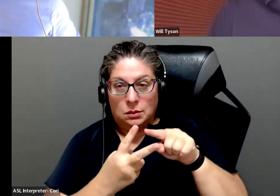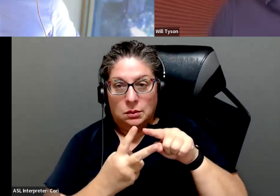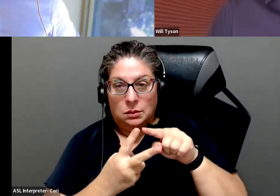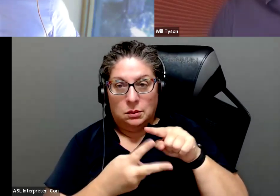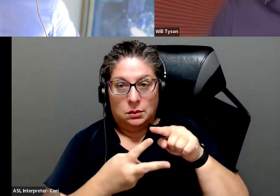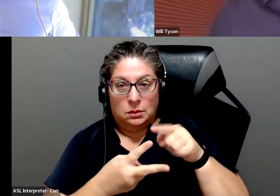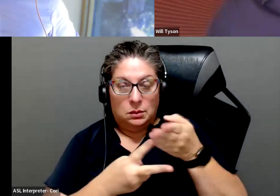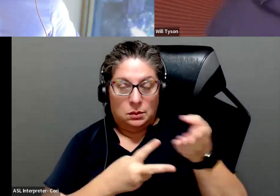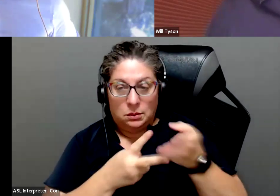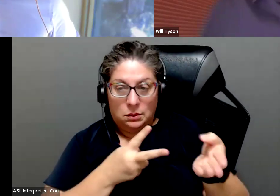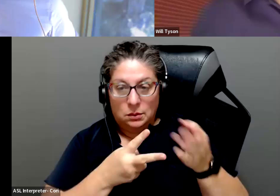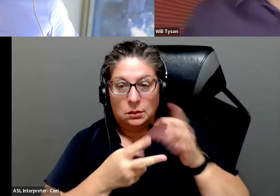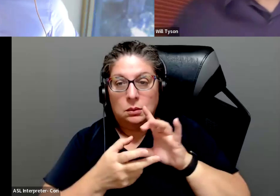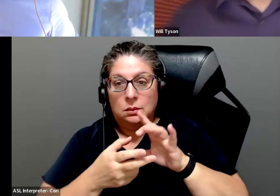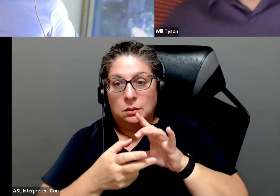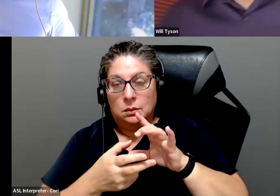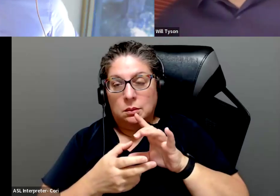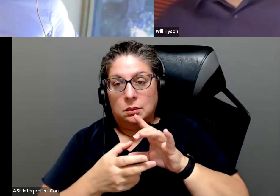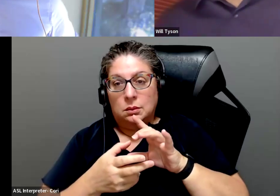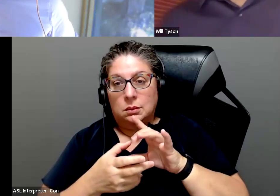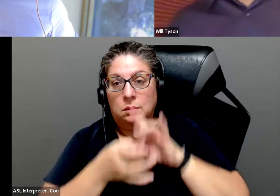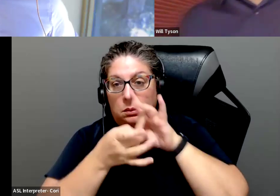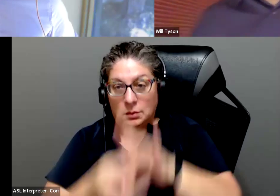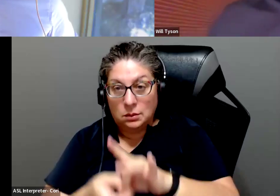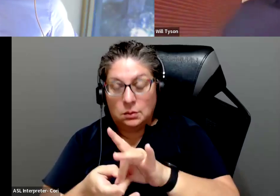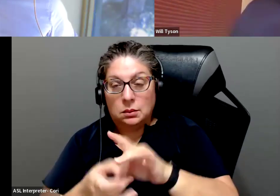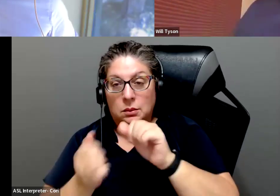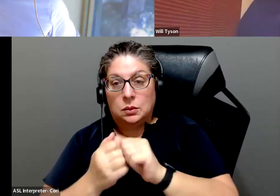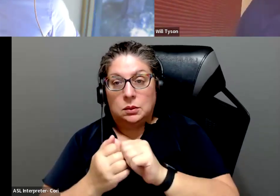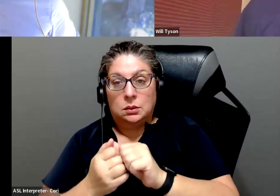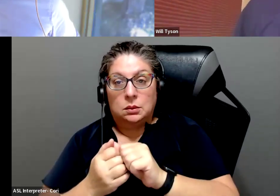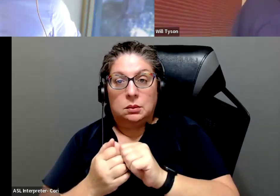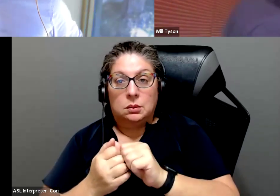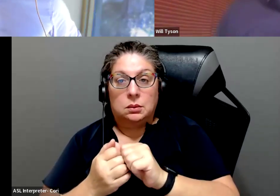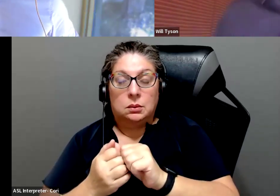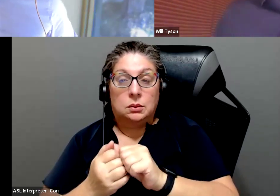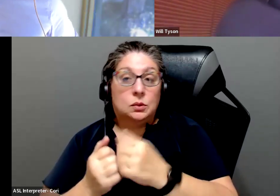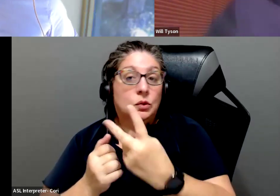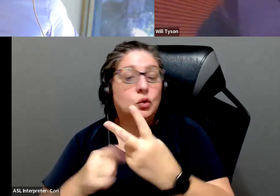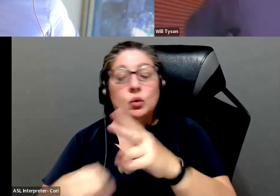That are in line or dovetailing with two kind of national even